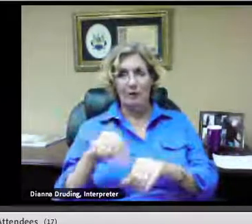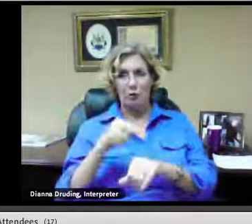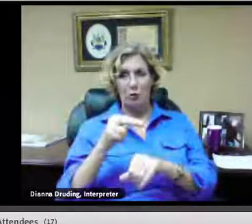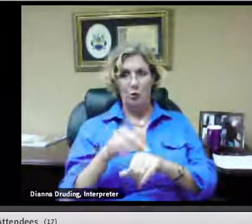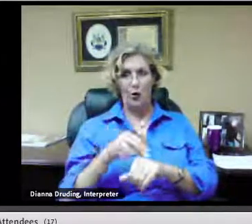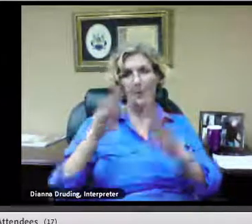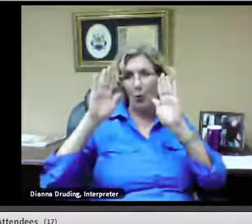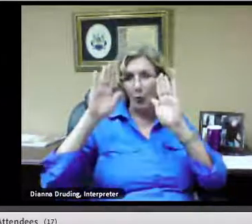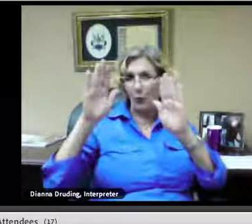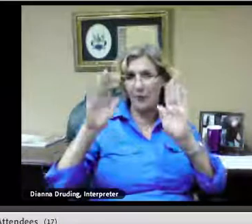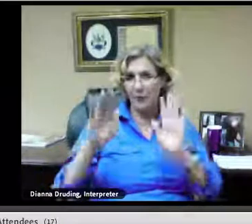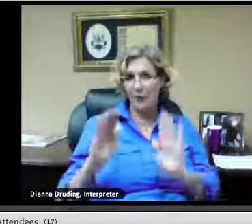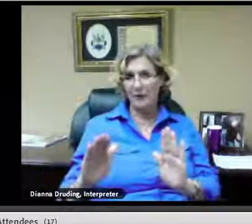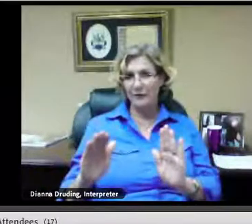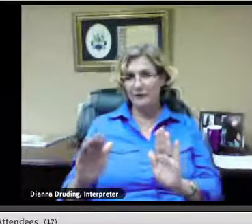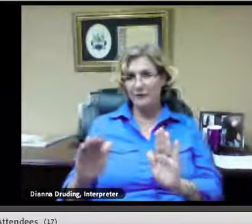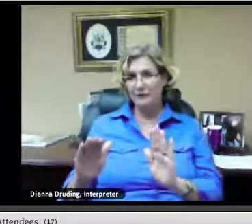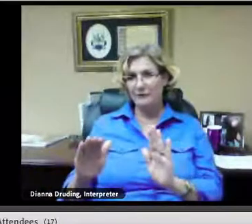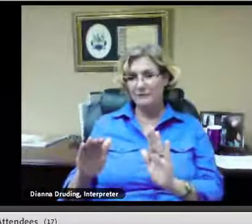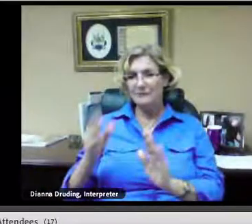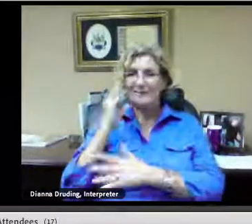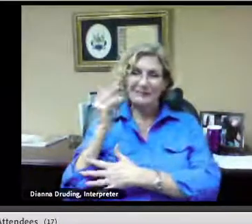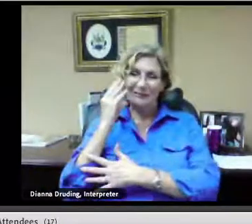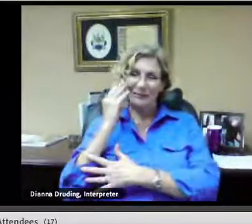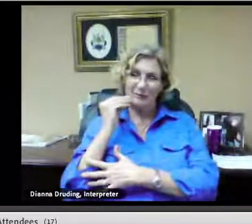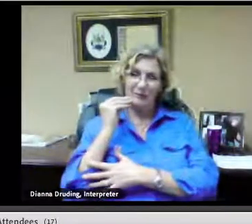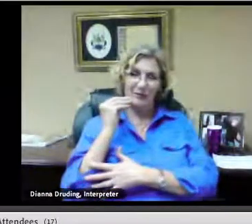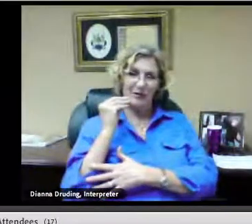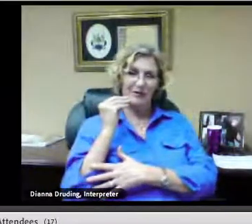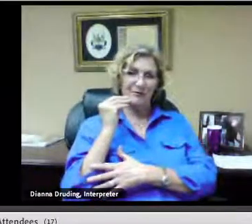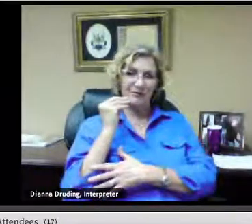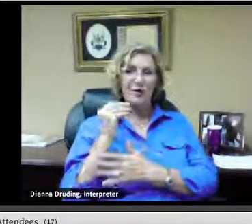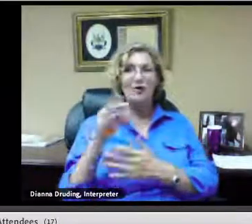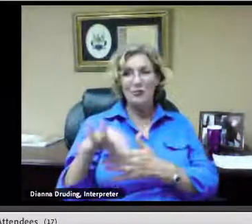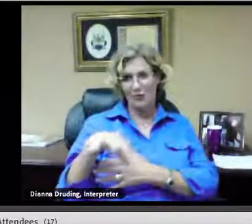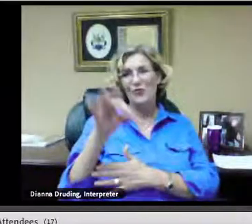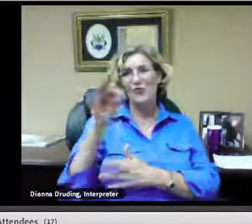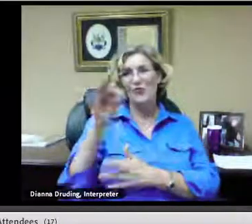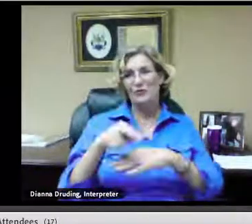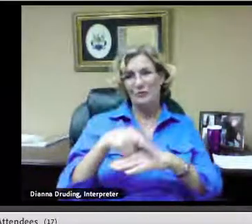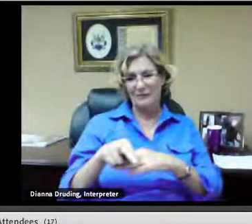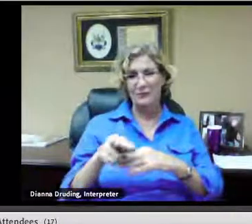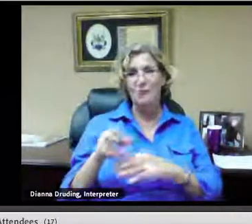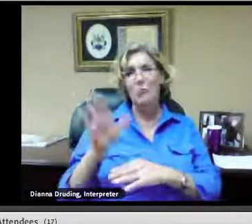This is your profession, so I thought, "These might be off the beaten track for some of you." First, CARF, Commission on Accreditation